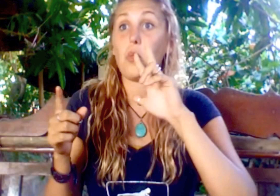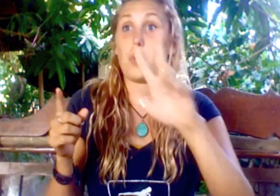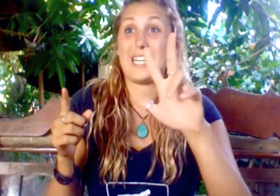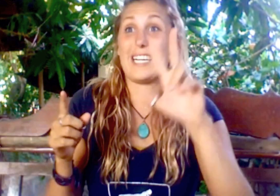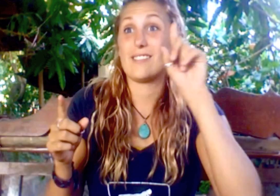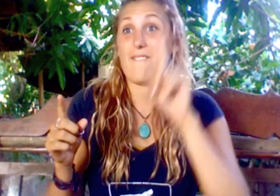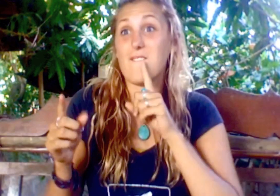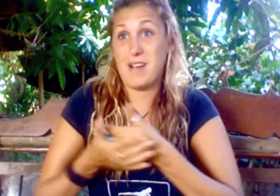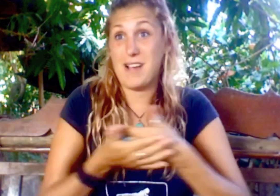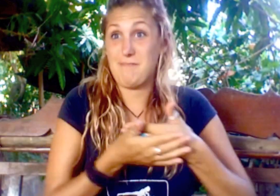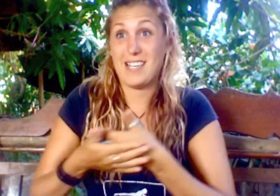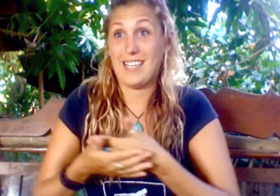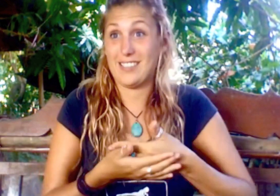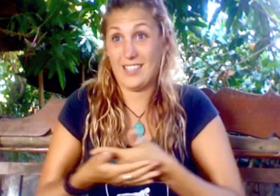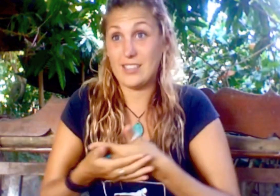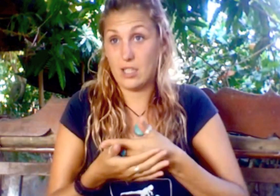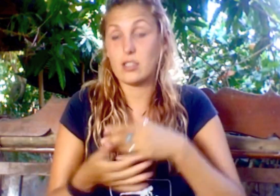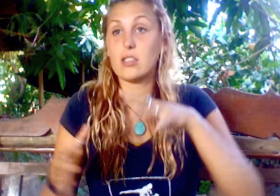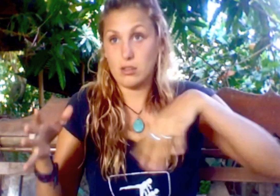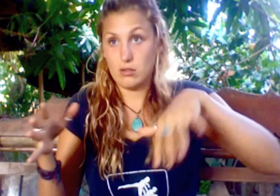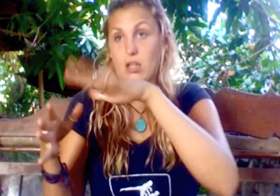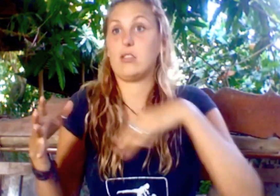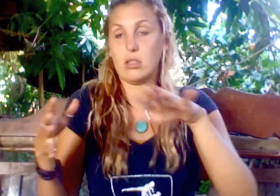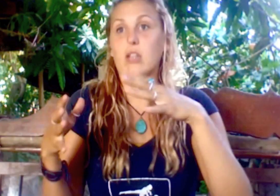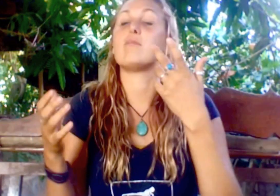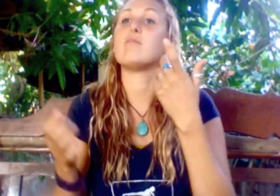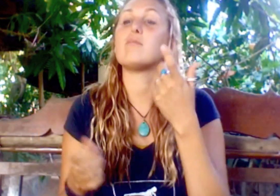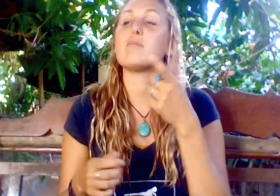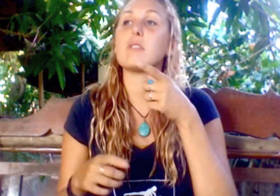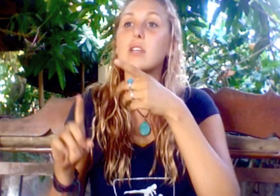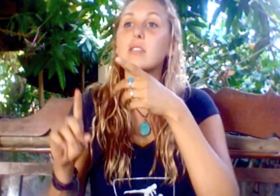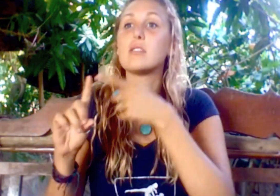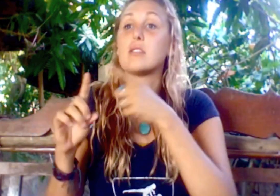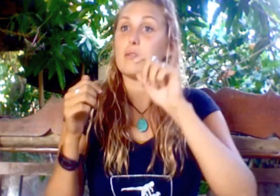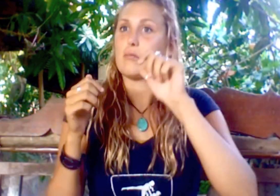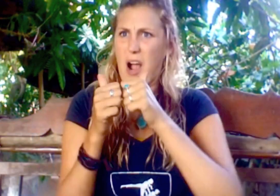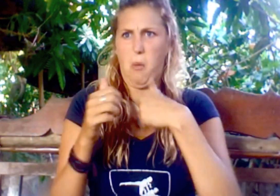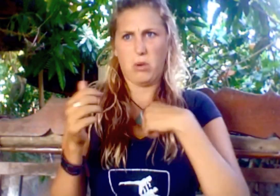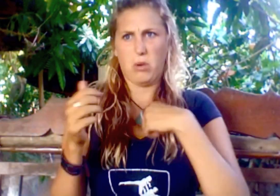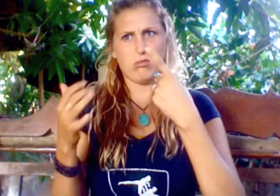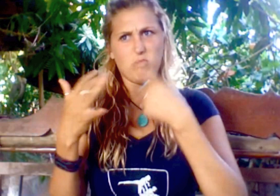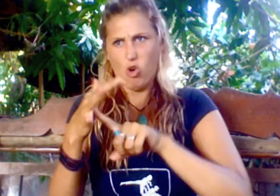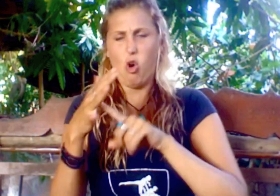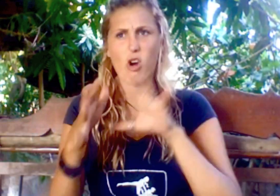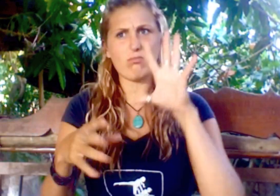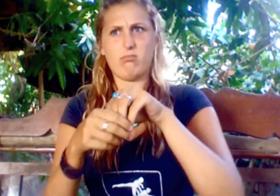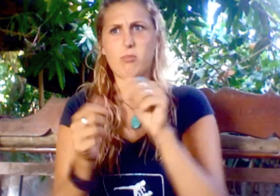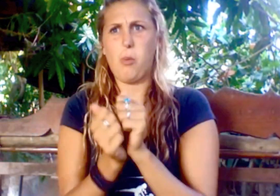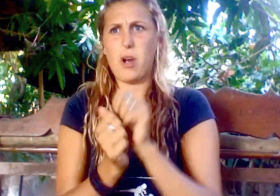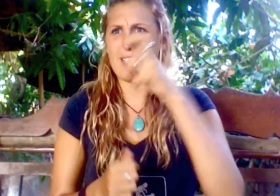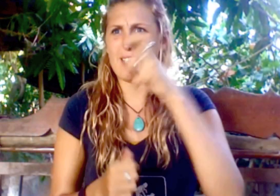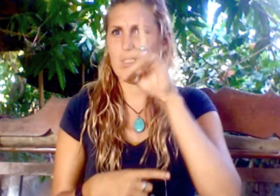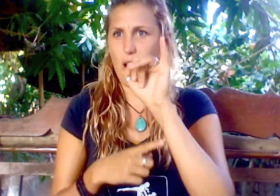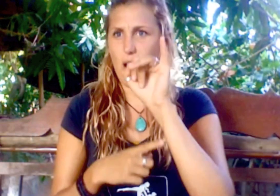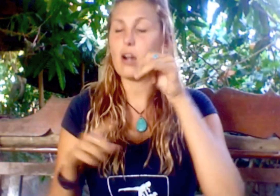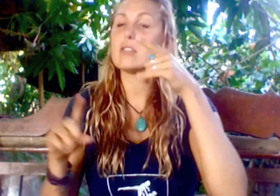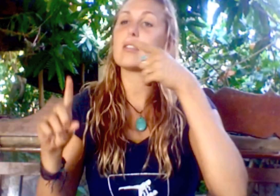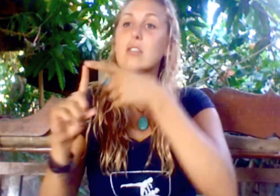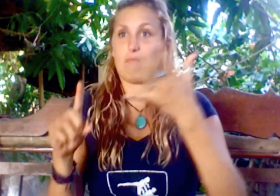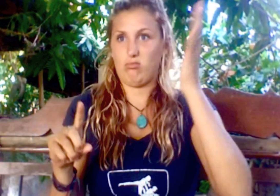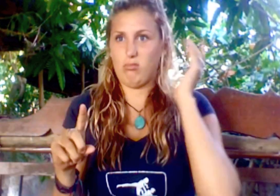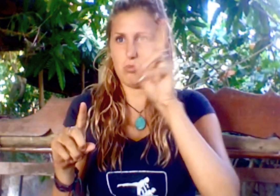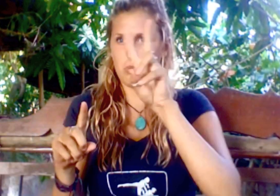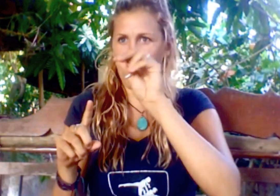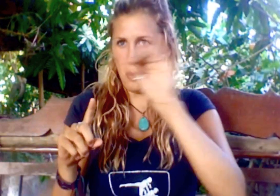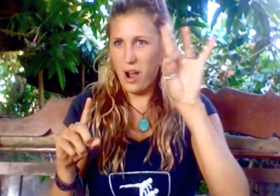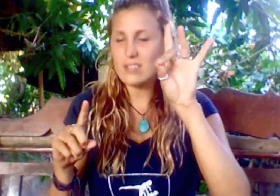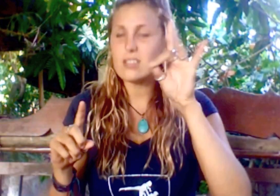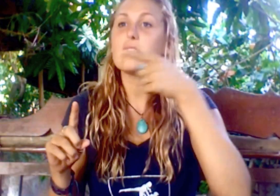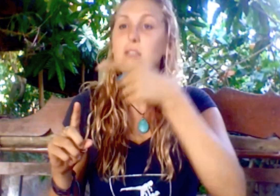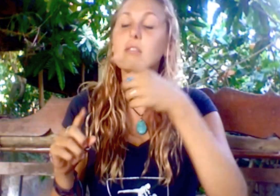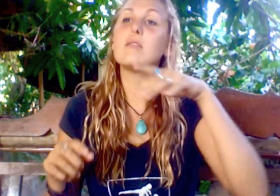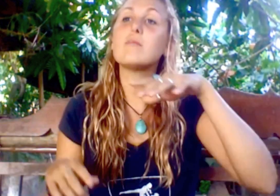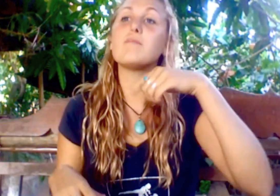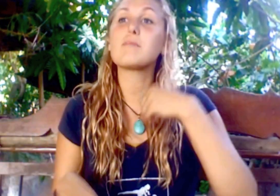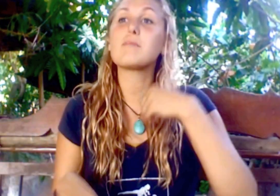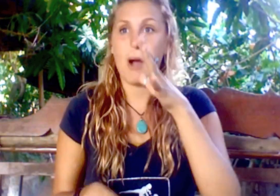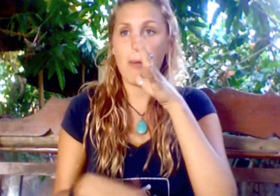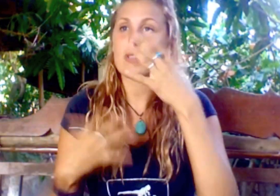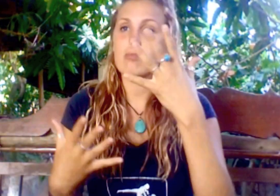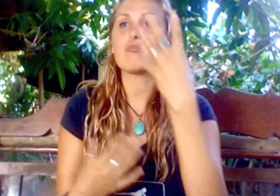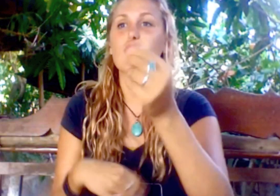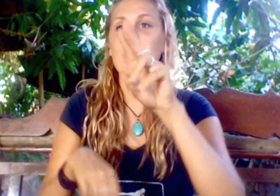deaf babies from birth to three years old. How dId I get involved with EHDI? It all began in 2008 when my mom and I went